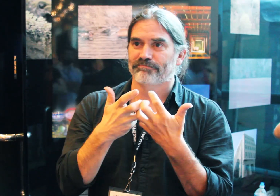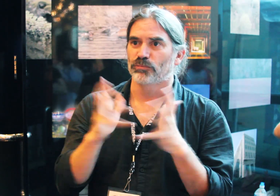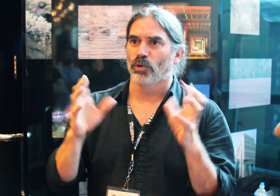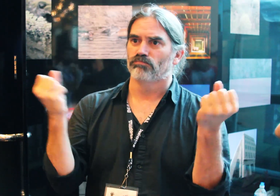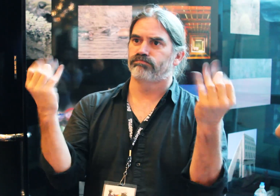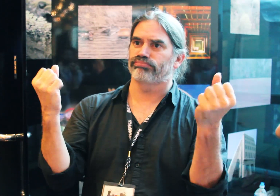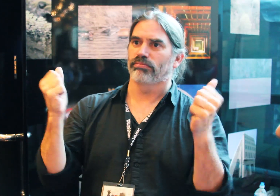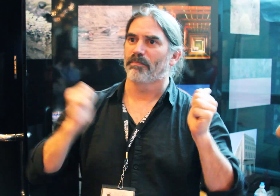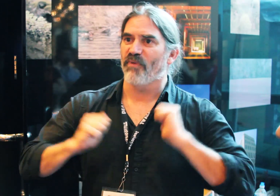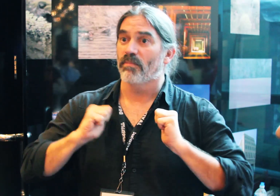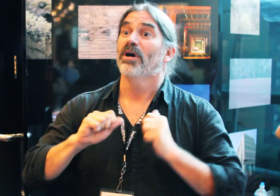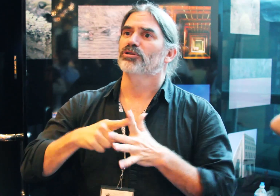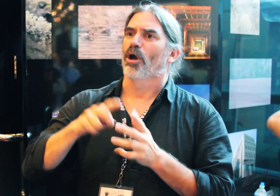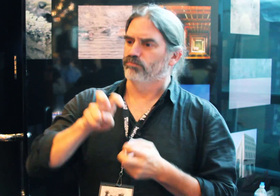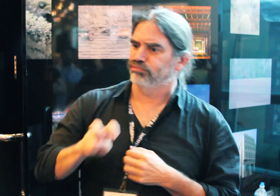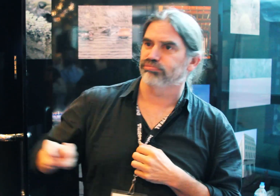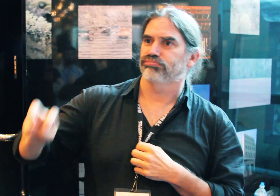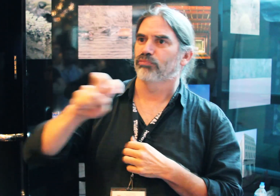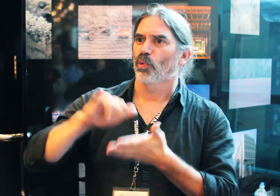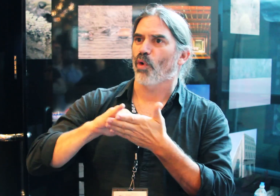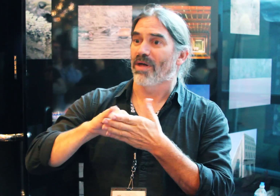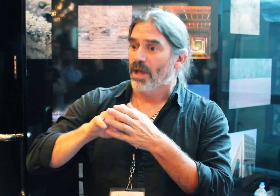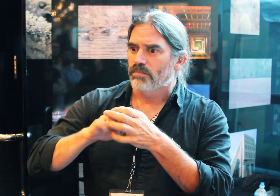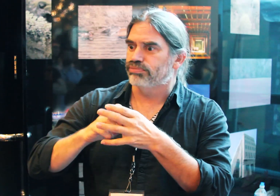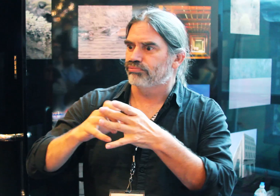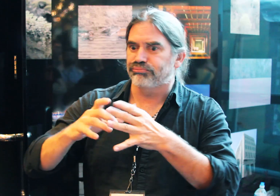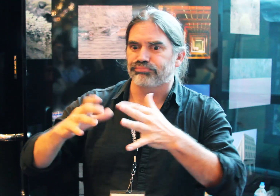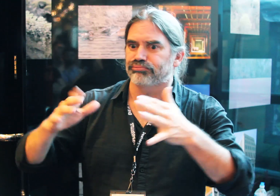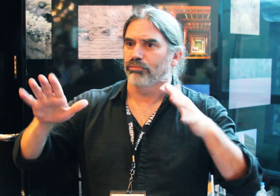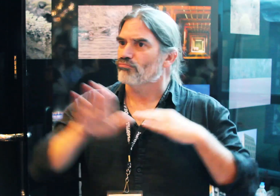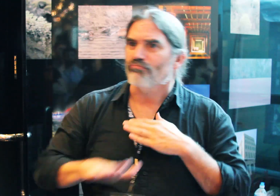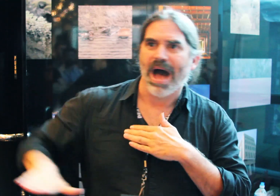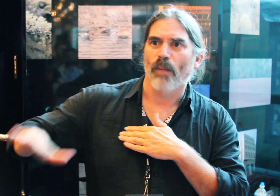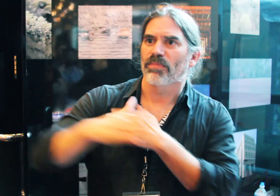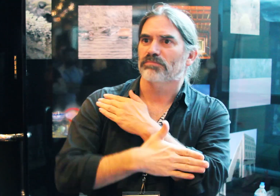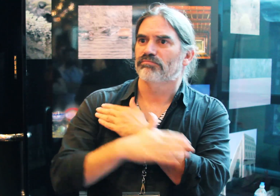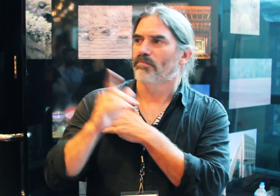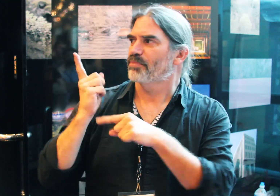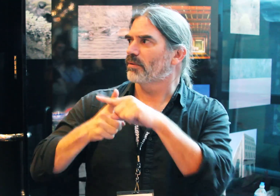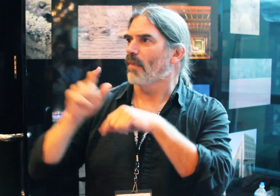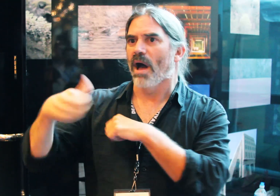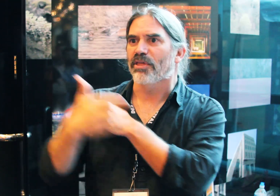with signed performances. We started traveling New York and then expanded around the U.S. and